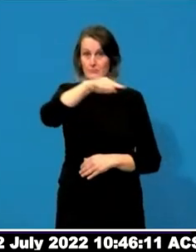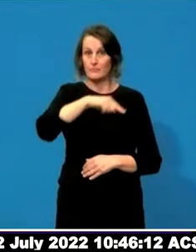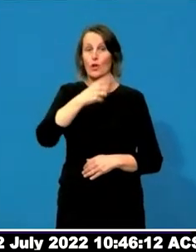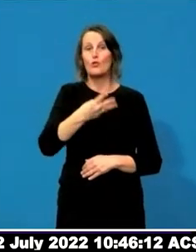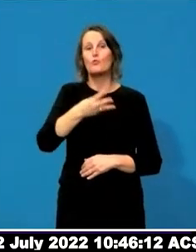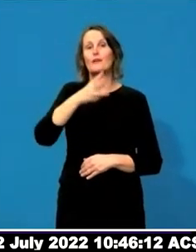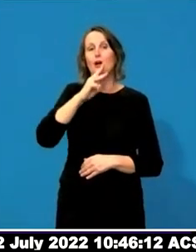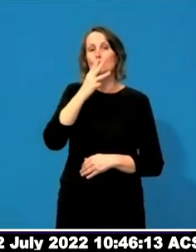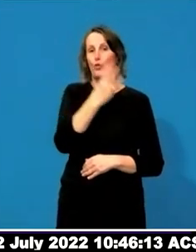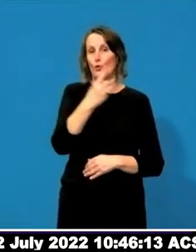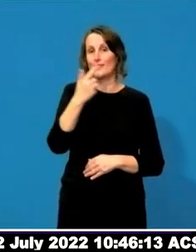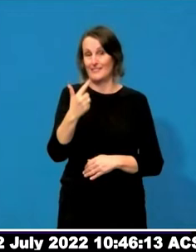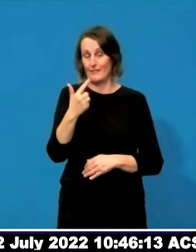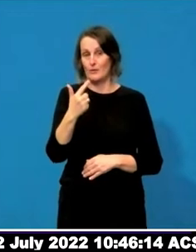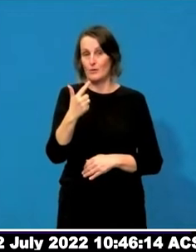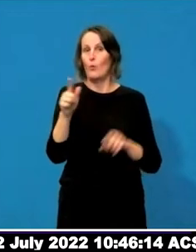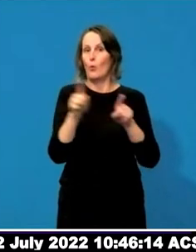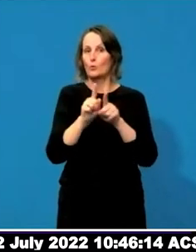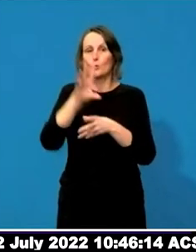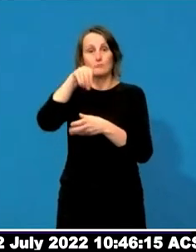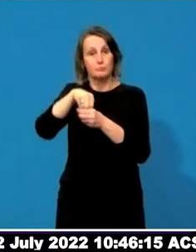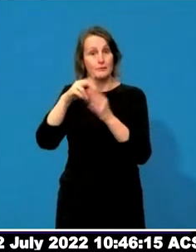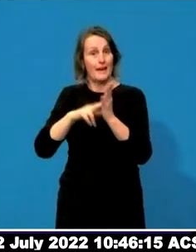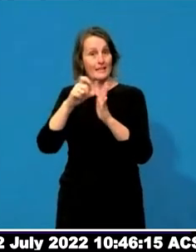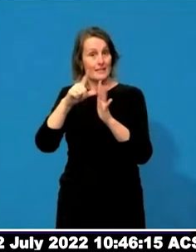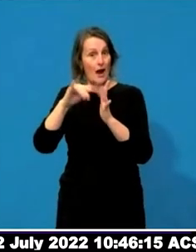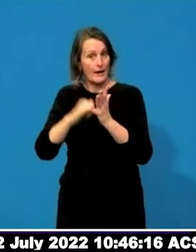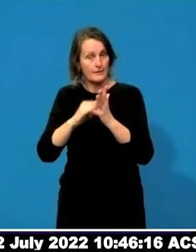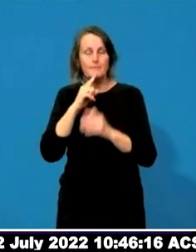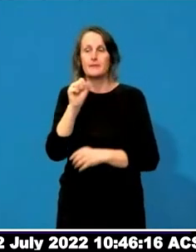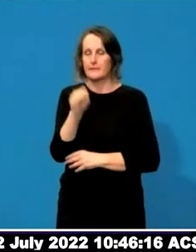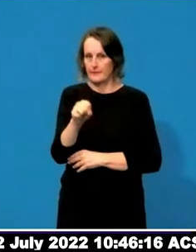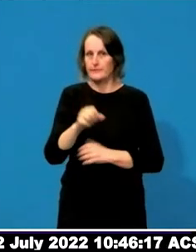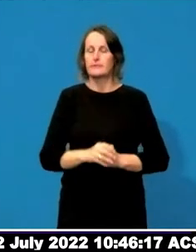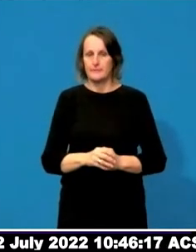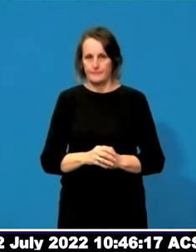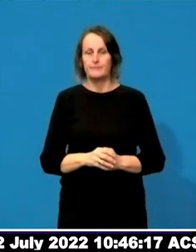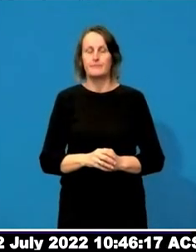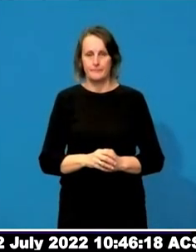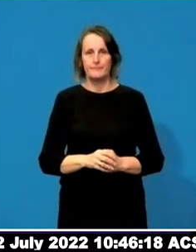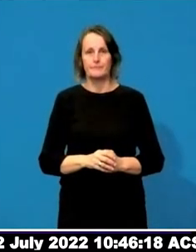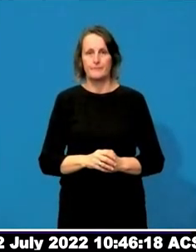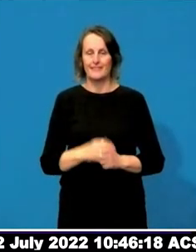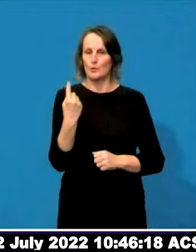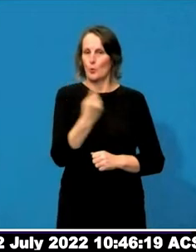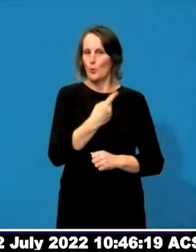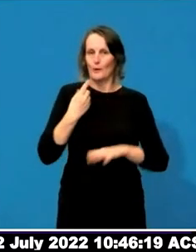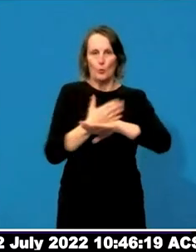are NDIS participants? Yes. We are involved with about 337 First Nations people involved with -